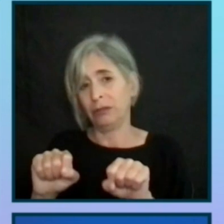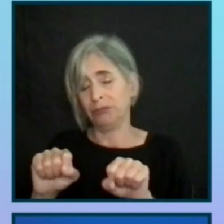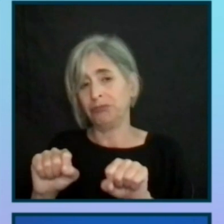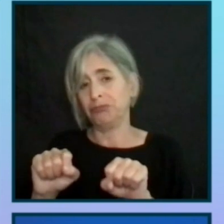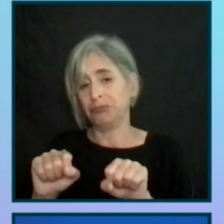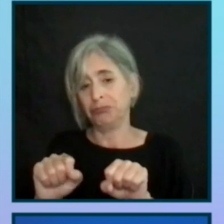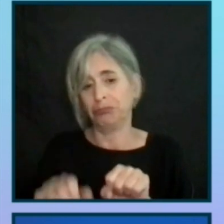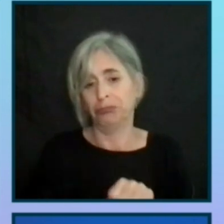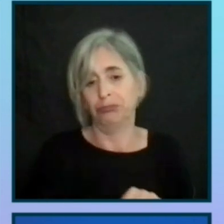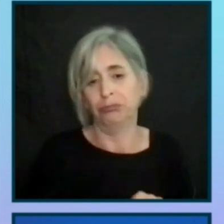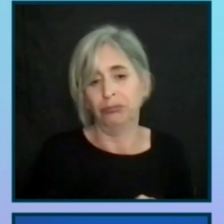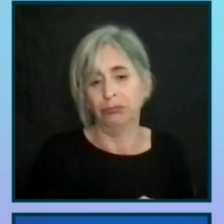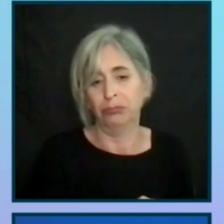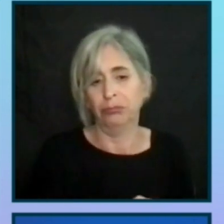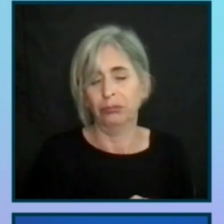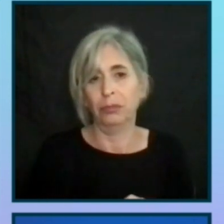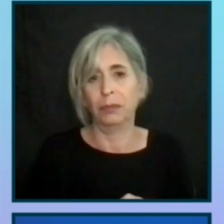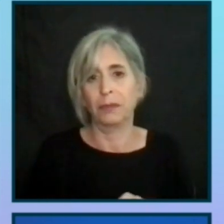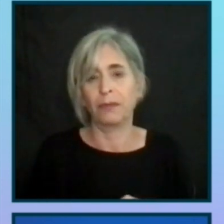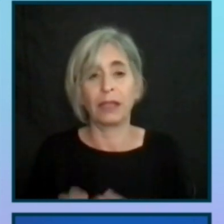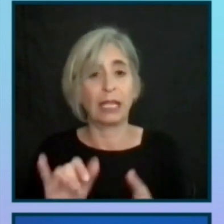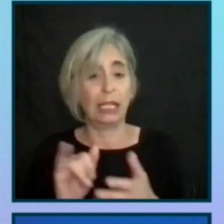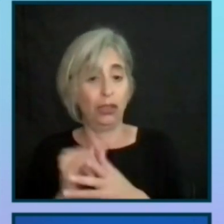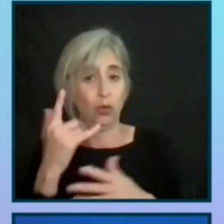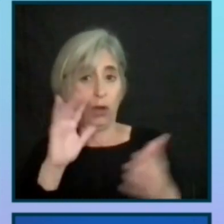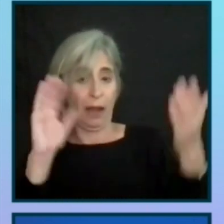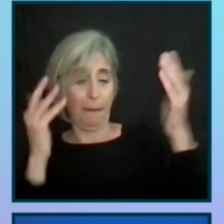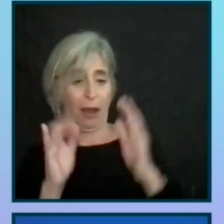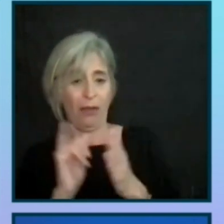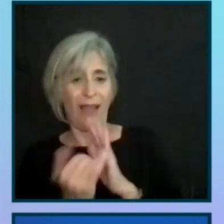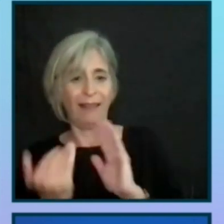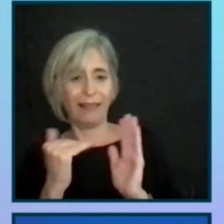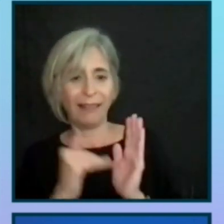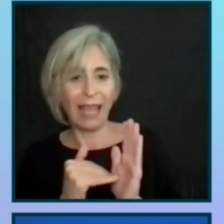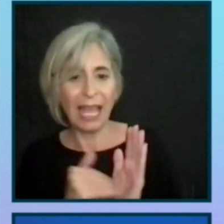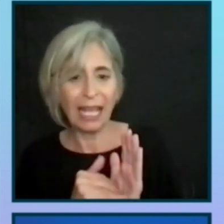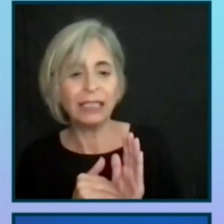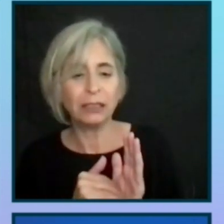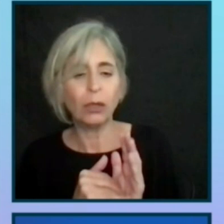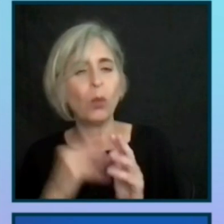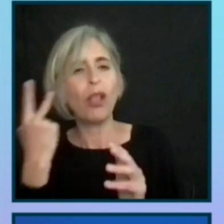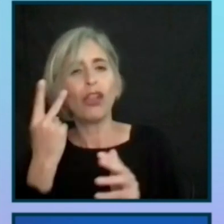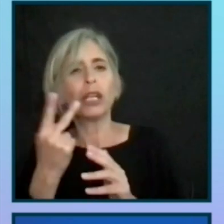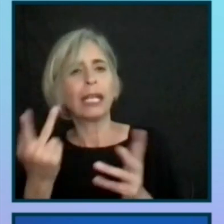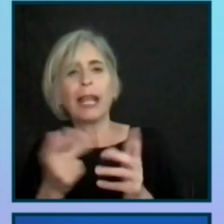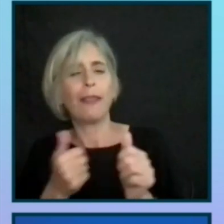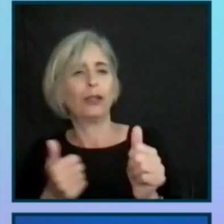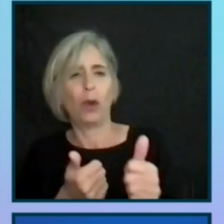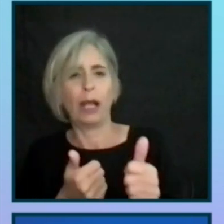And in order to compare that again, we're kinda looking at the trend lines, you need a three year comparison